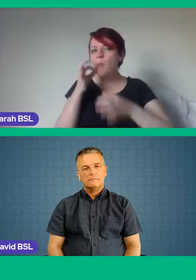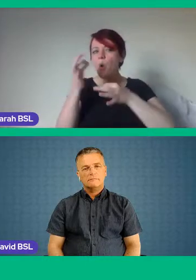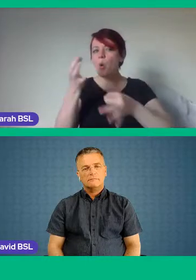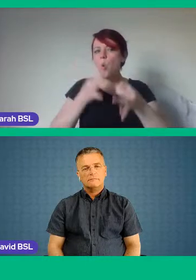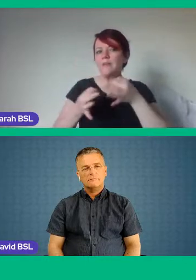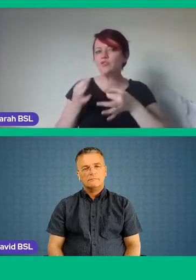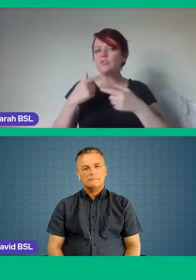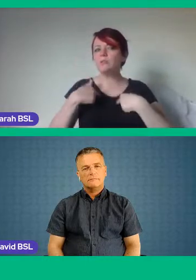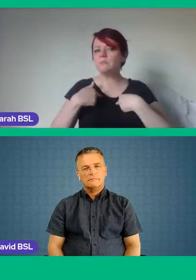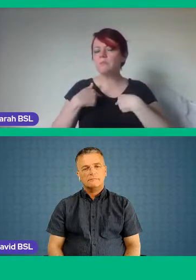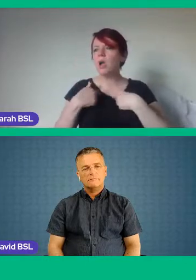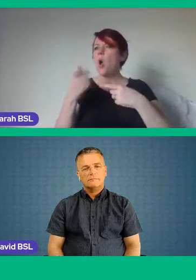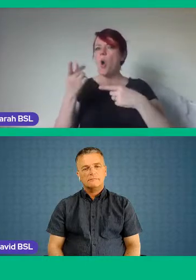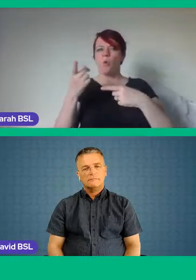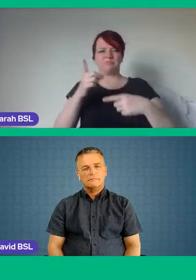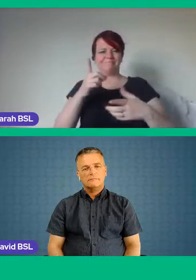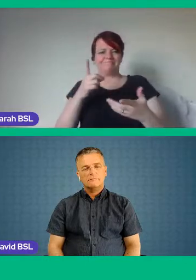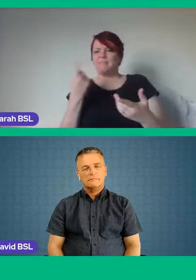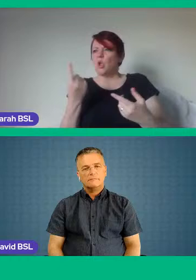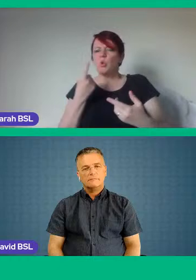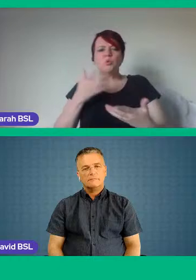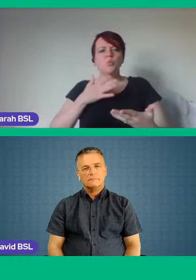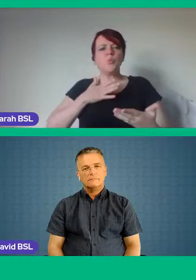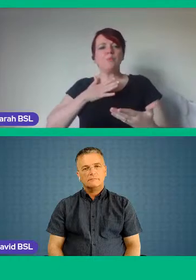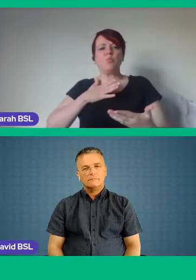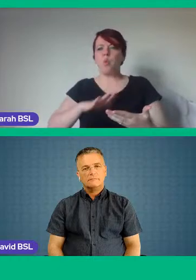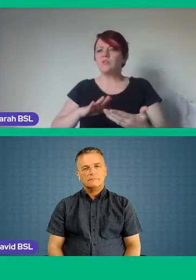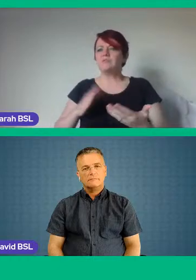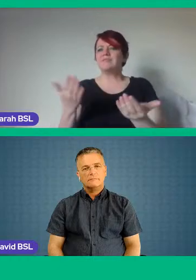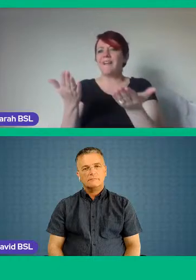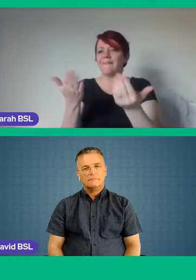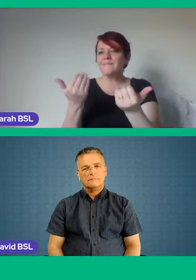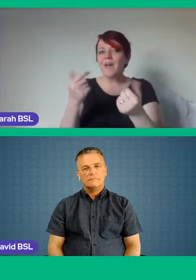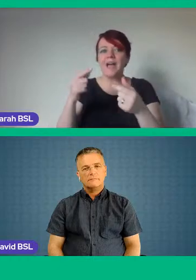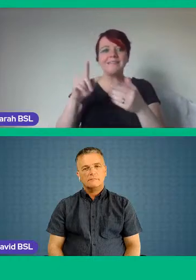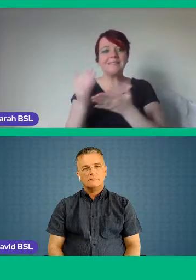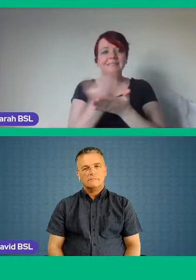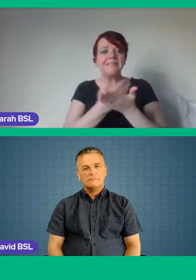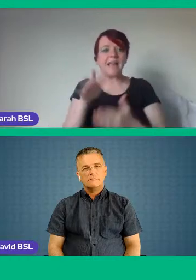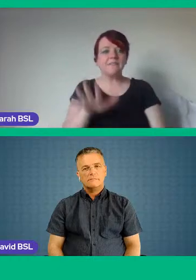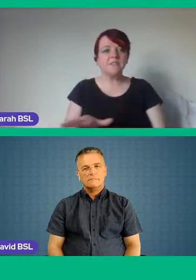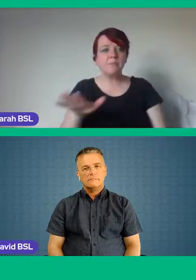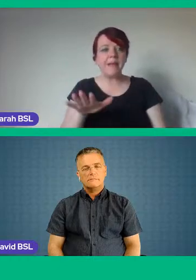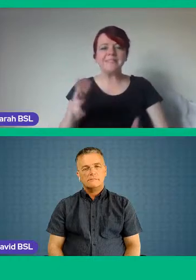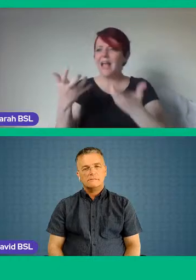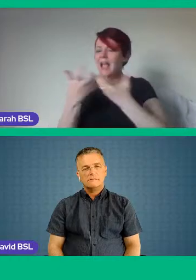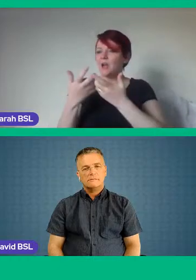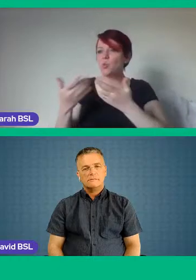discovered is, what is our intention with this collaboration? Who do we hope to bring into the space?